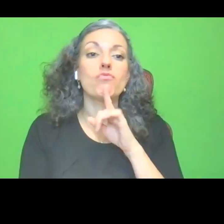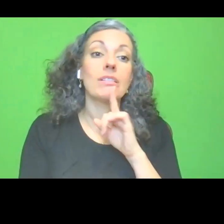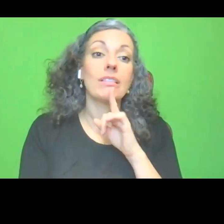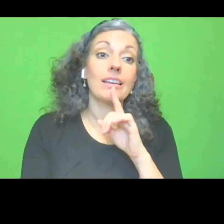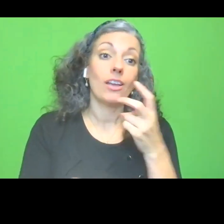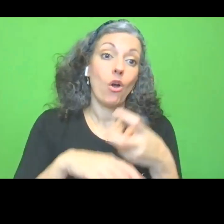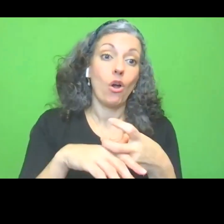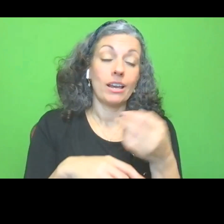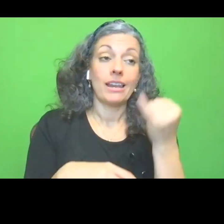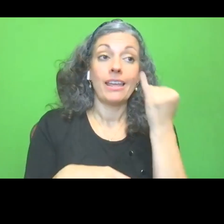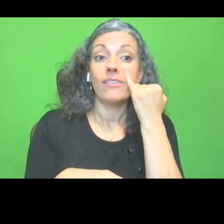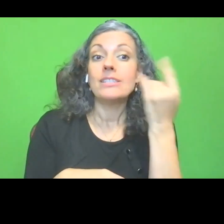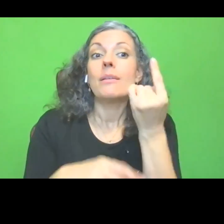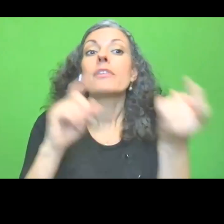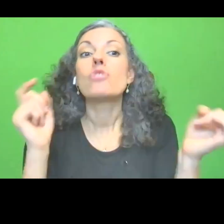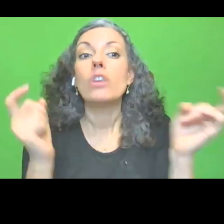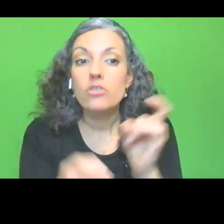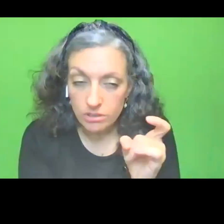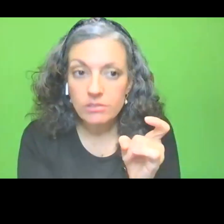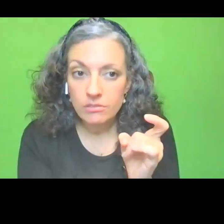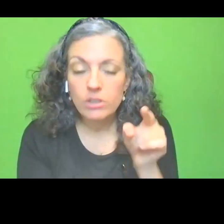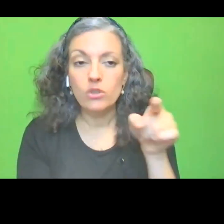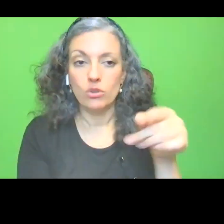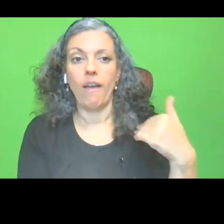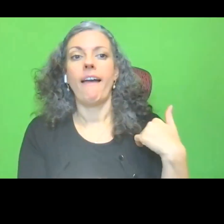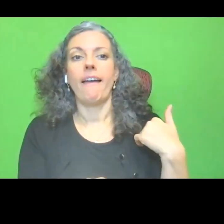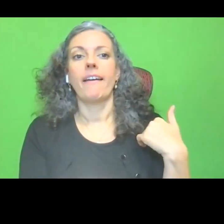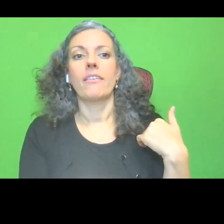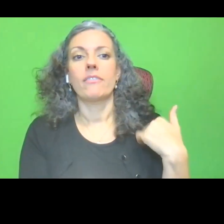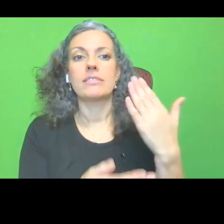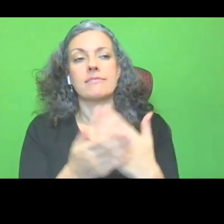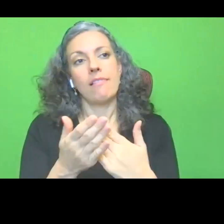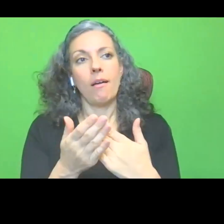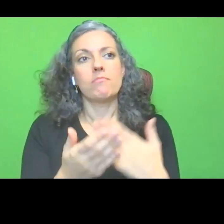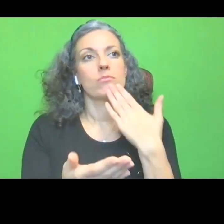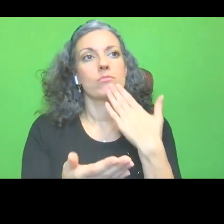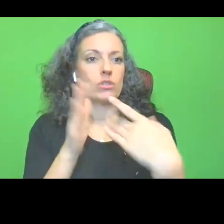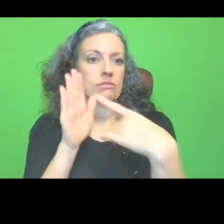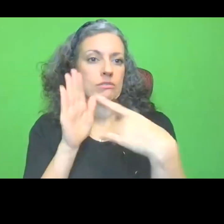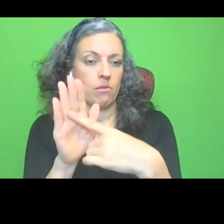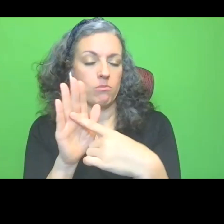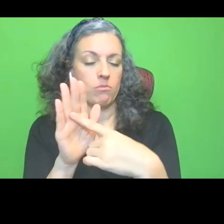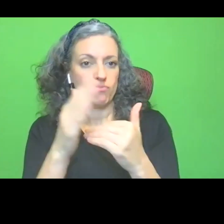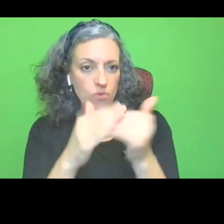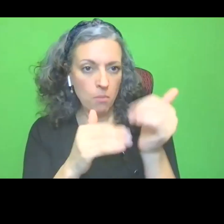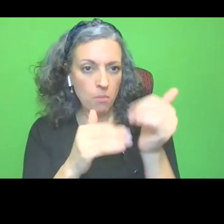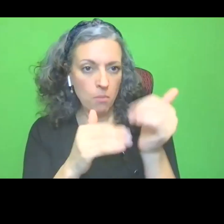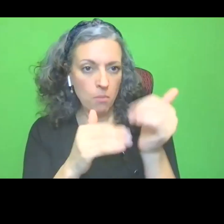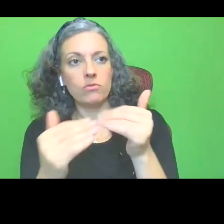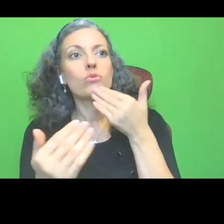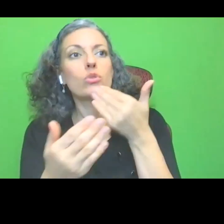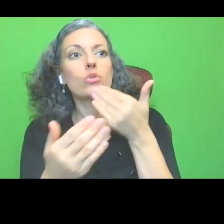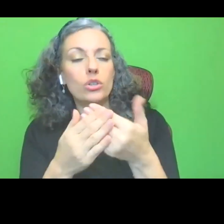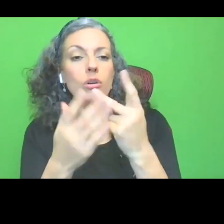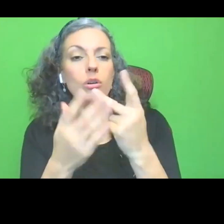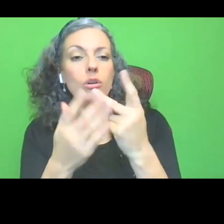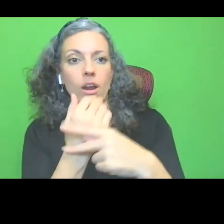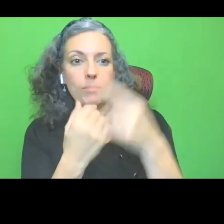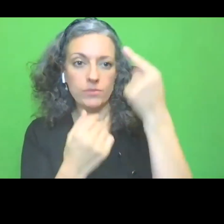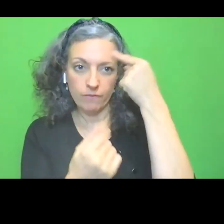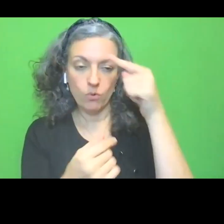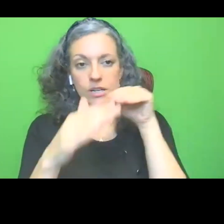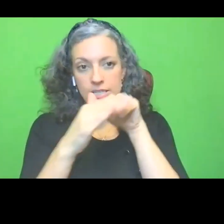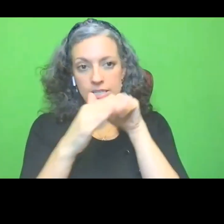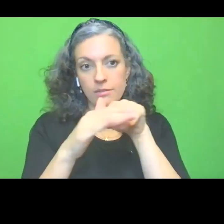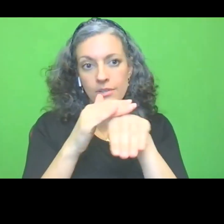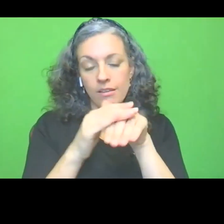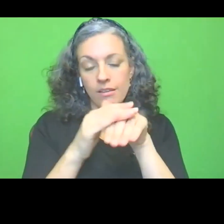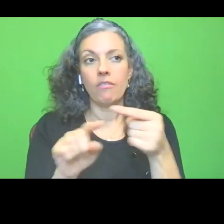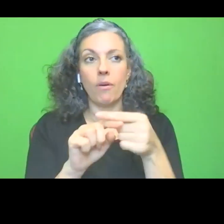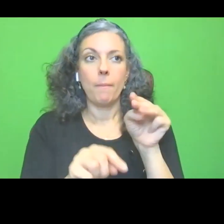I think you do have some exemplars out there who have built really good accessibility programs. You look at a lot of stuff coming out of Microsoft, you look at Adobe, Google,